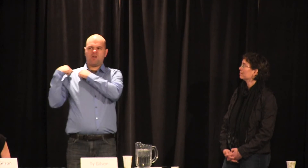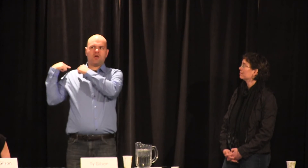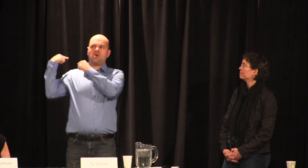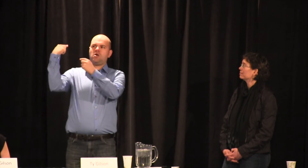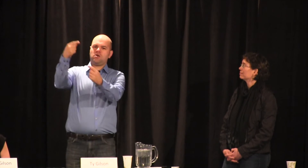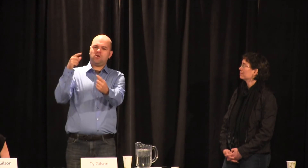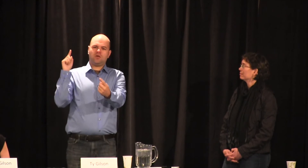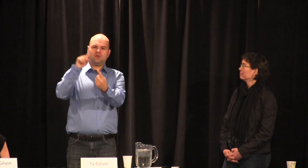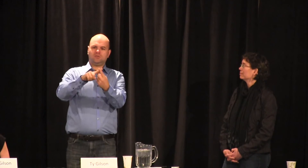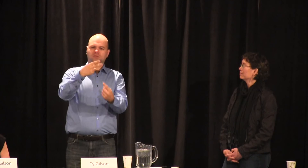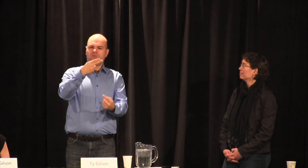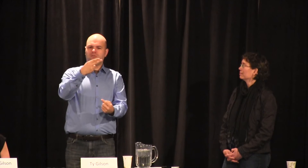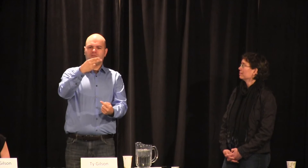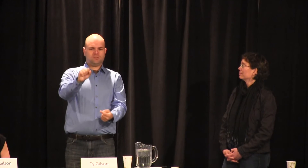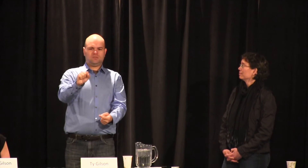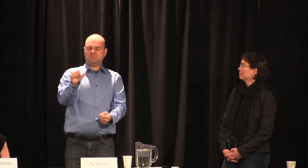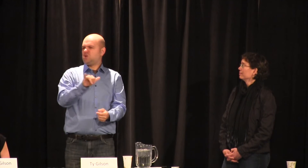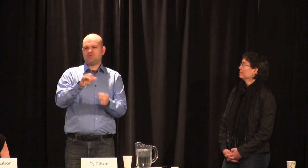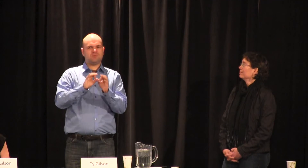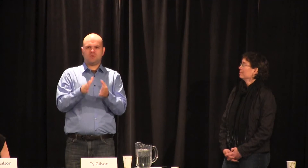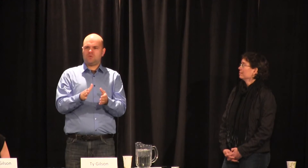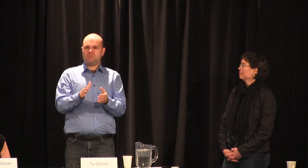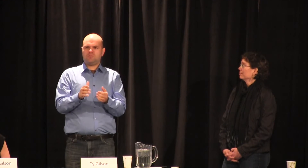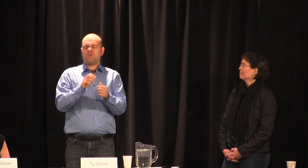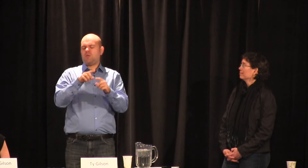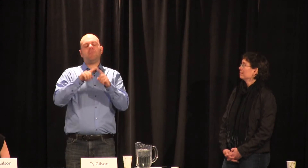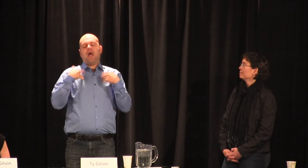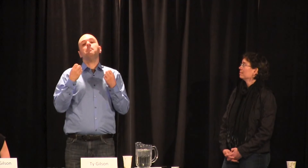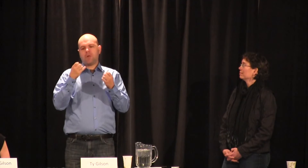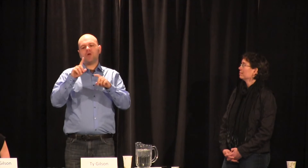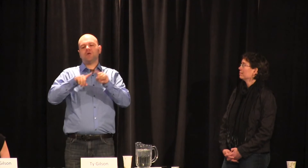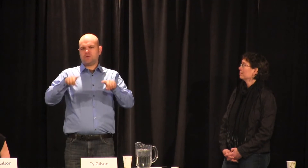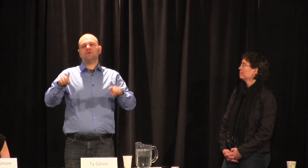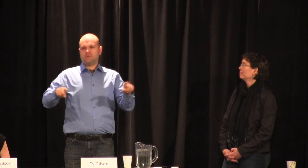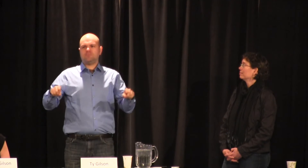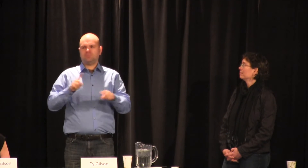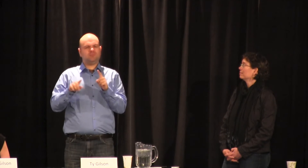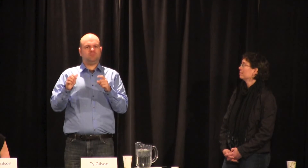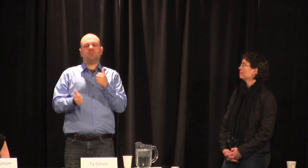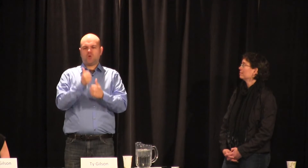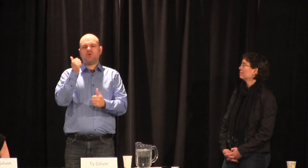Not like now. And then I had interpreters before and I had them through high school. I had many different interpreters,